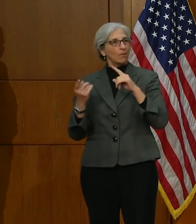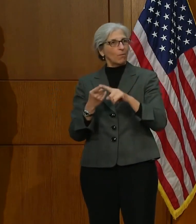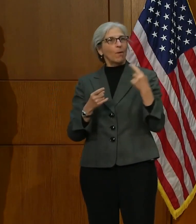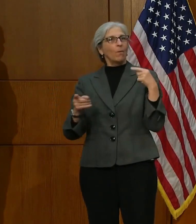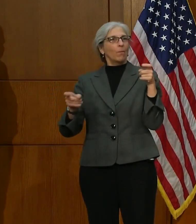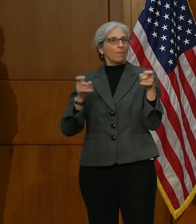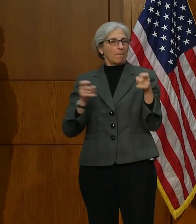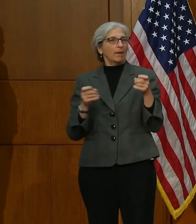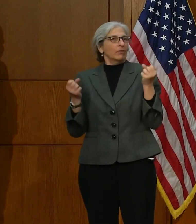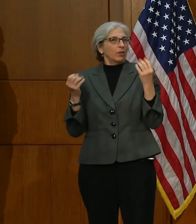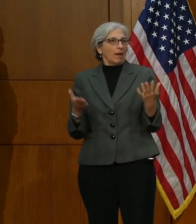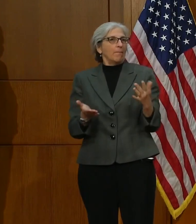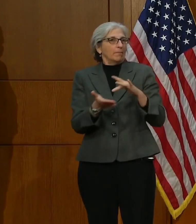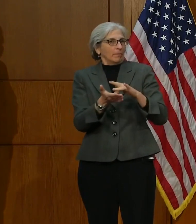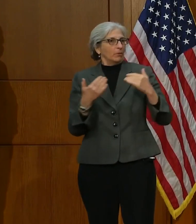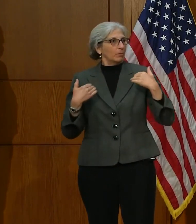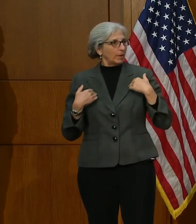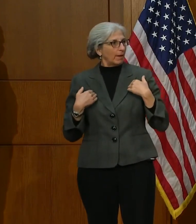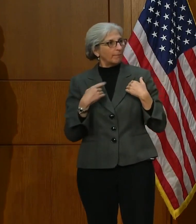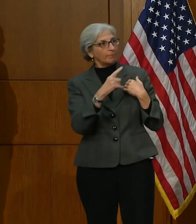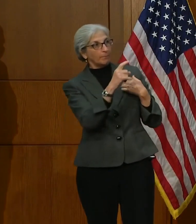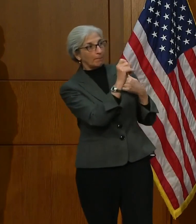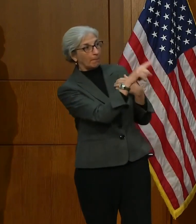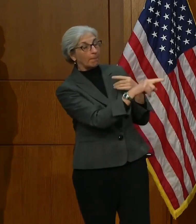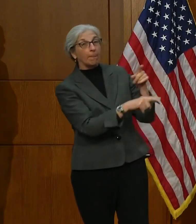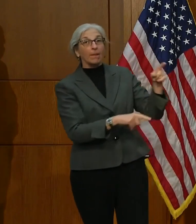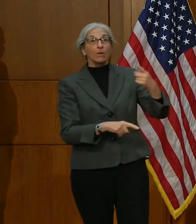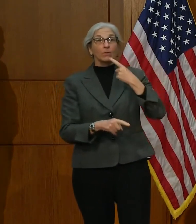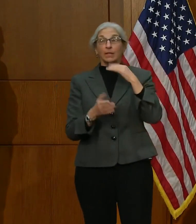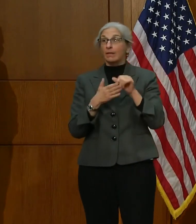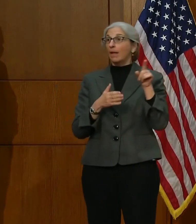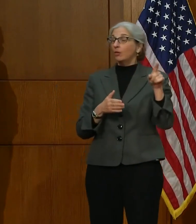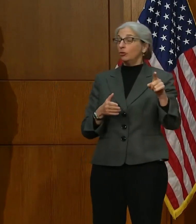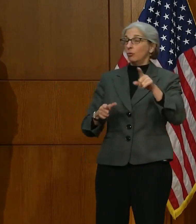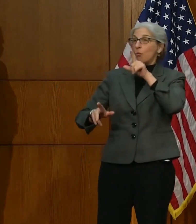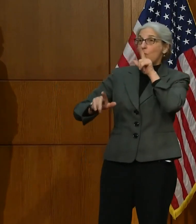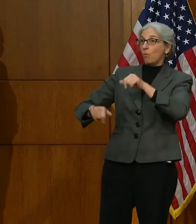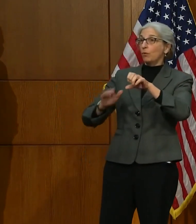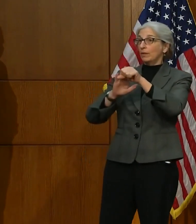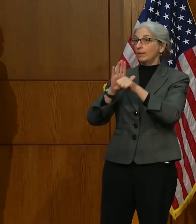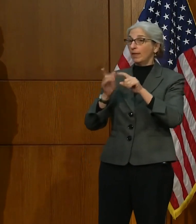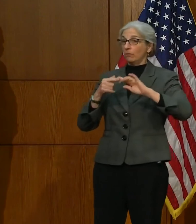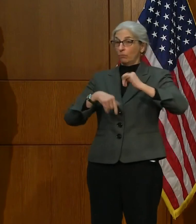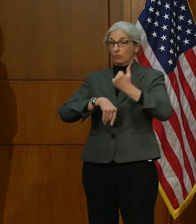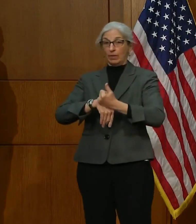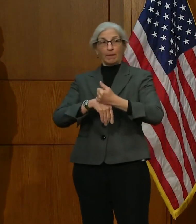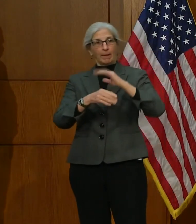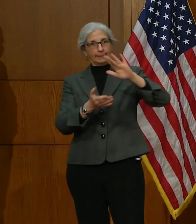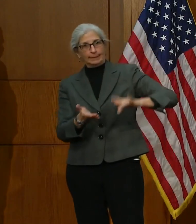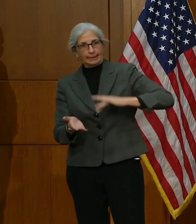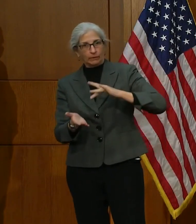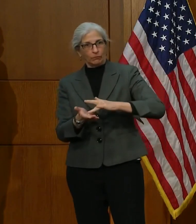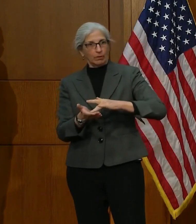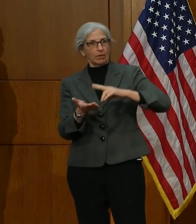GAP WILL CONTINUE TO CLOSE AS WE CONTINUE TO MANAGE OUR OWN